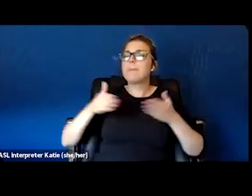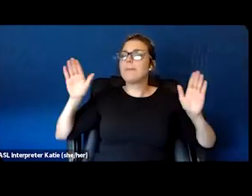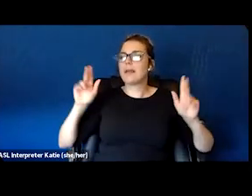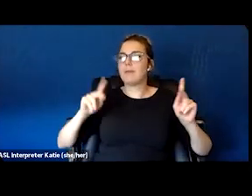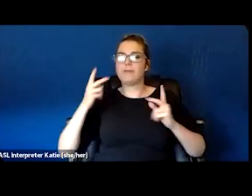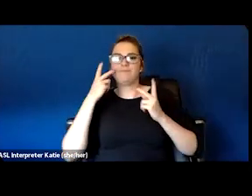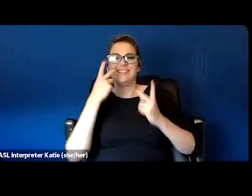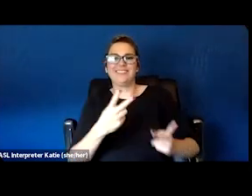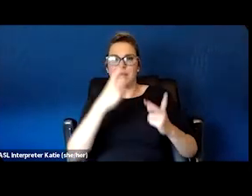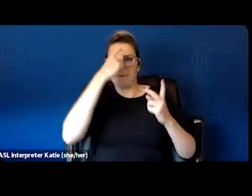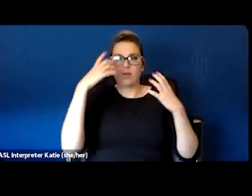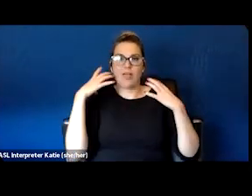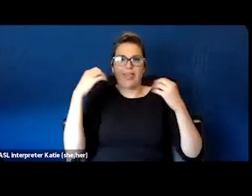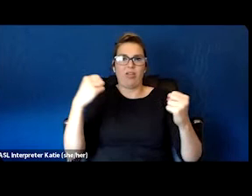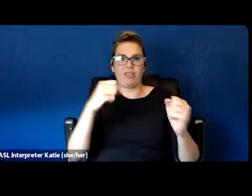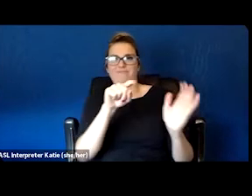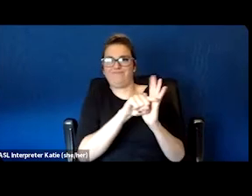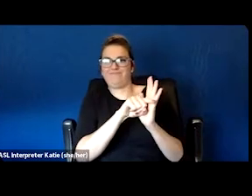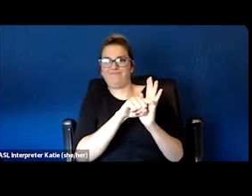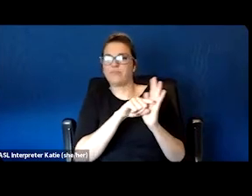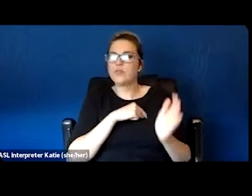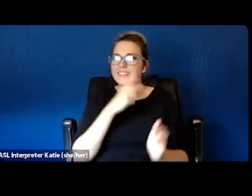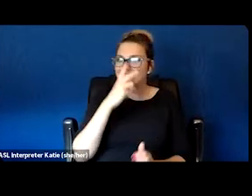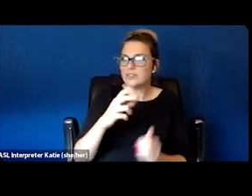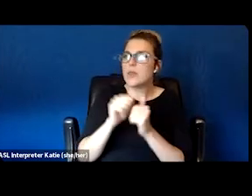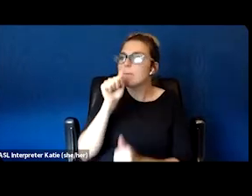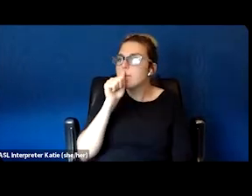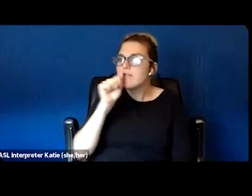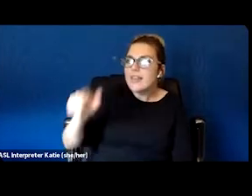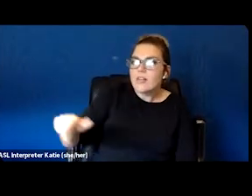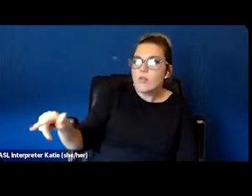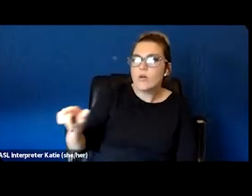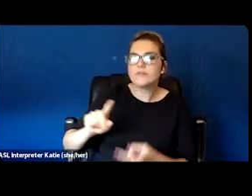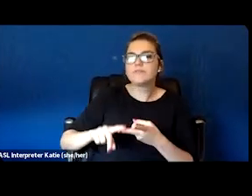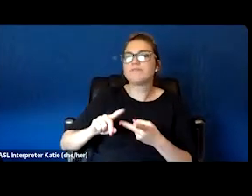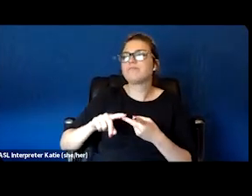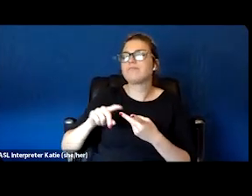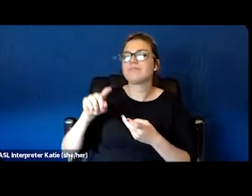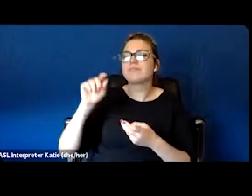oftentimes with private landlords or outside landlords, people that we're trying to lease up with